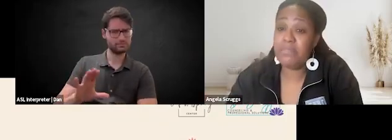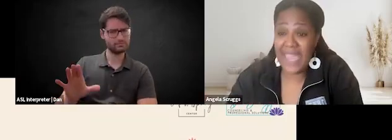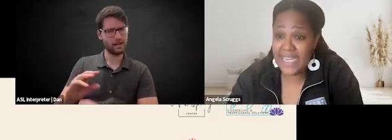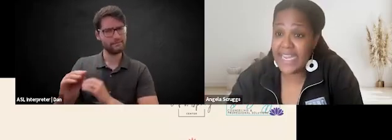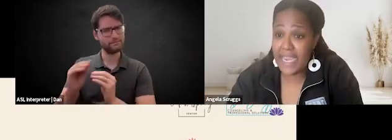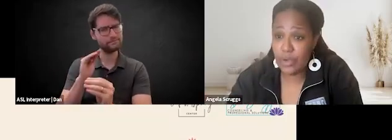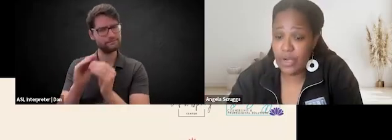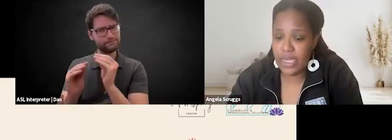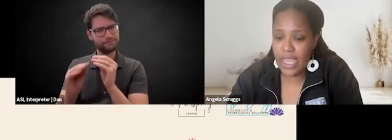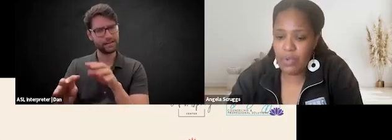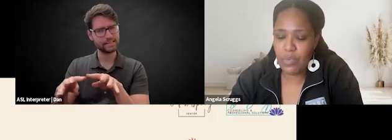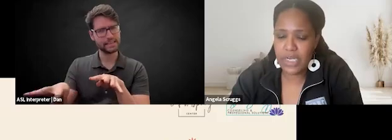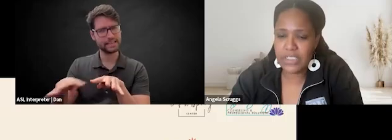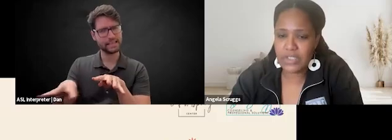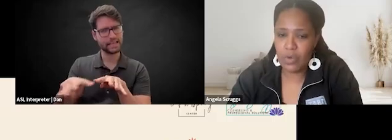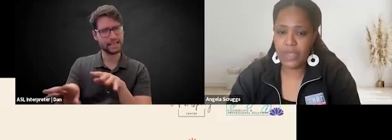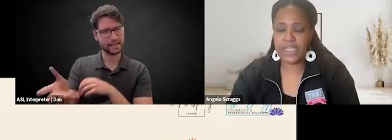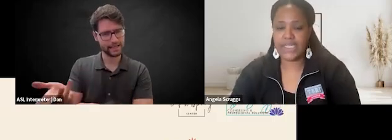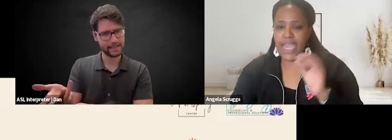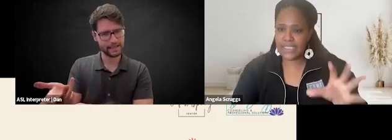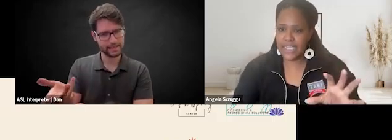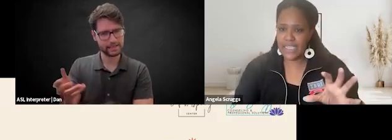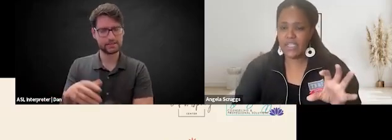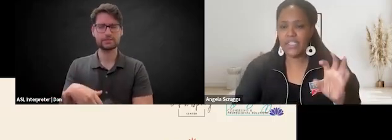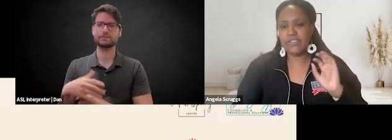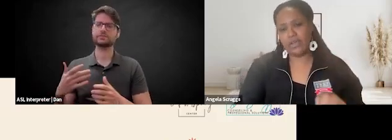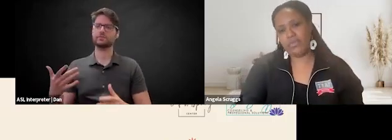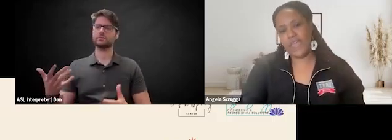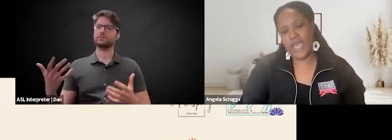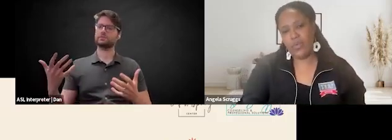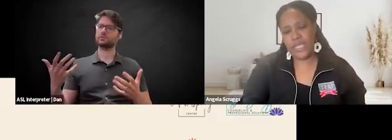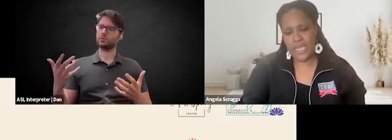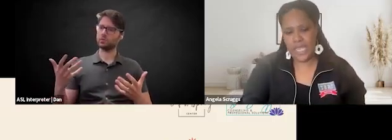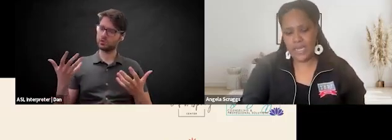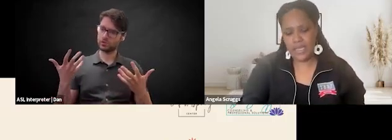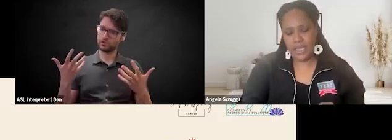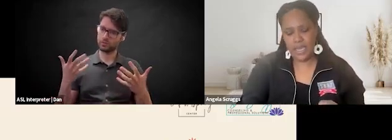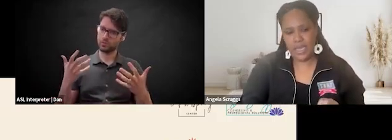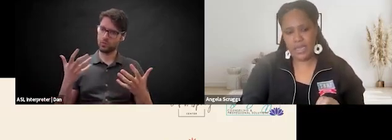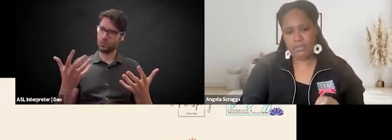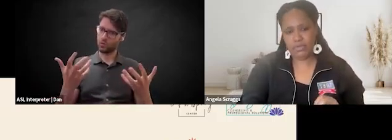putting a Band-Aid on it. And we wanna start with connecting so that we can, um...